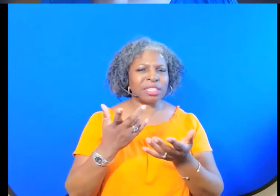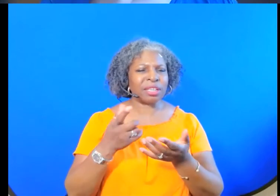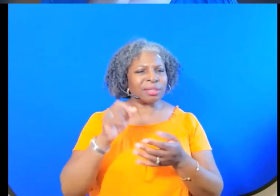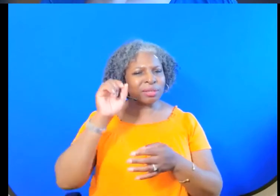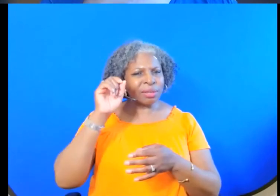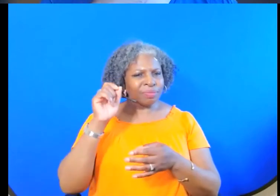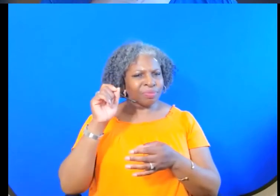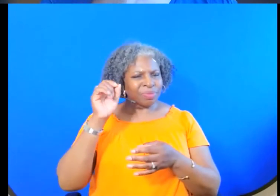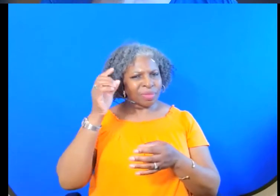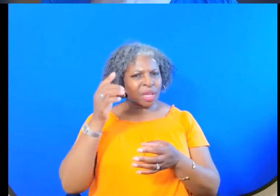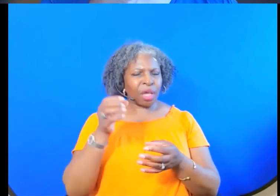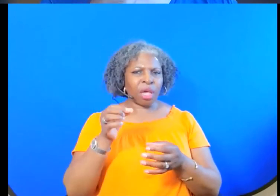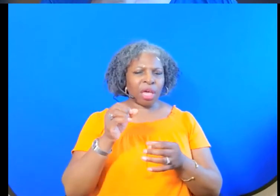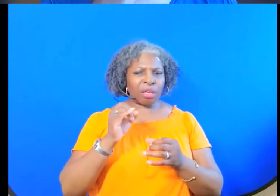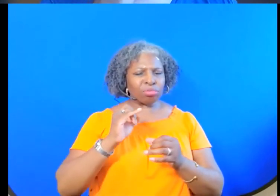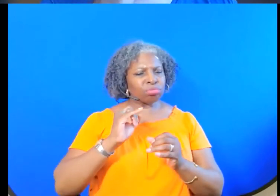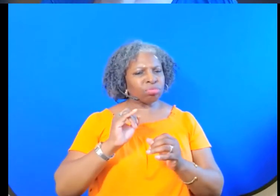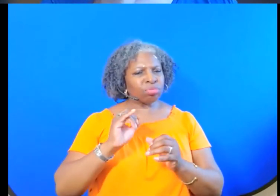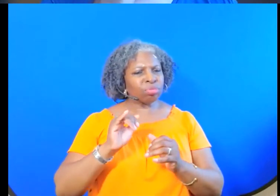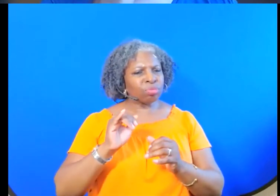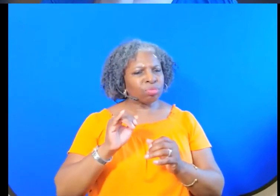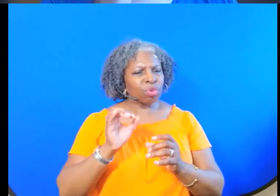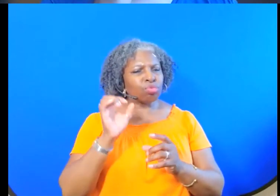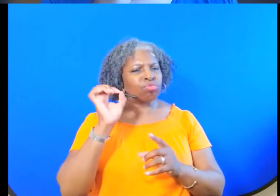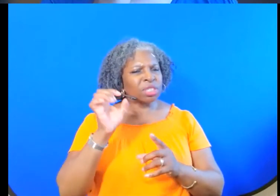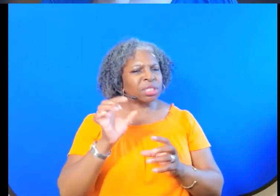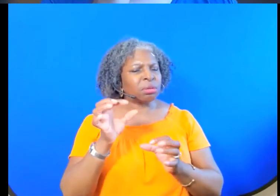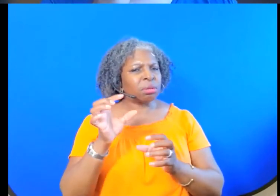and intellectual property artists have around this idea of the